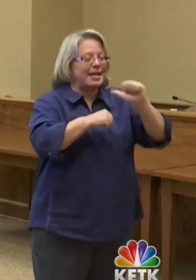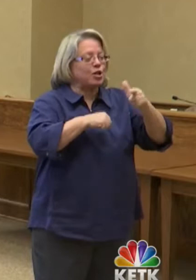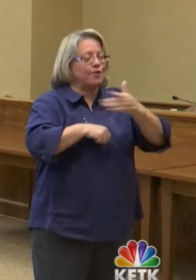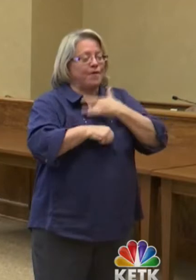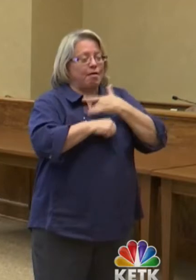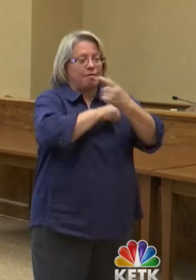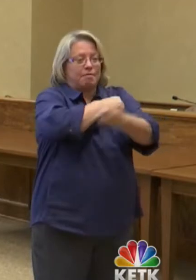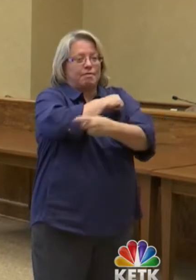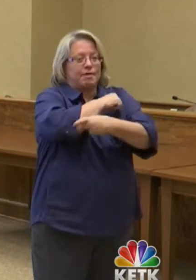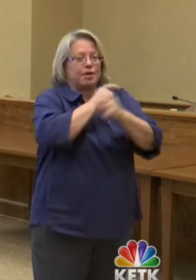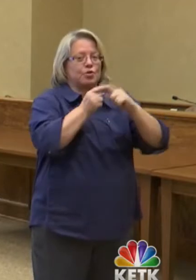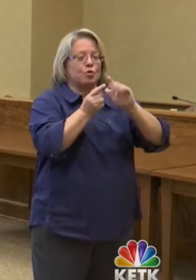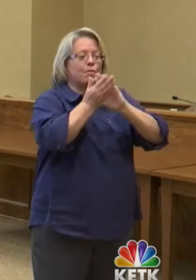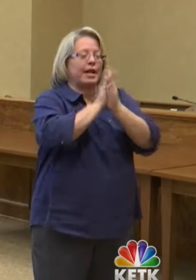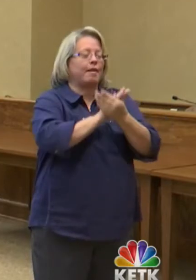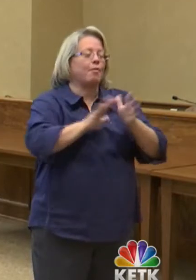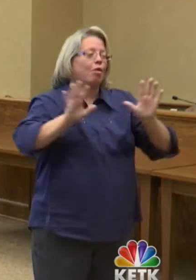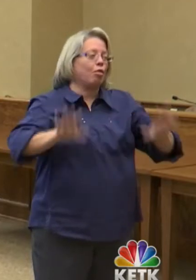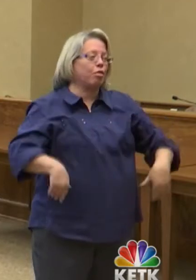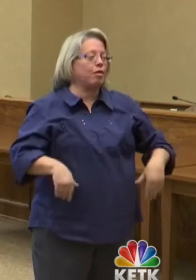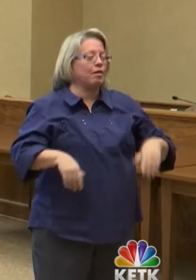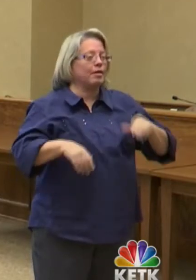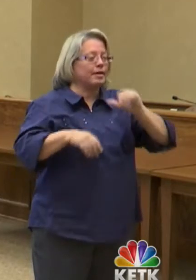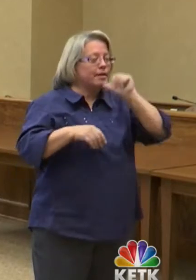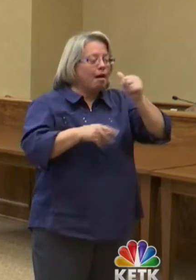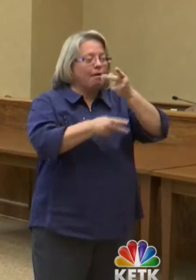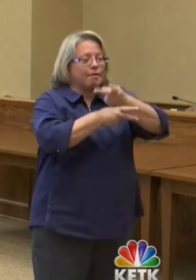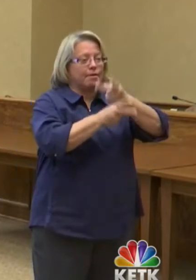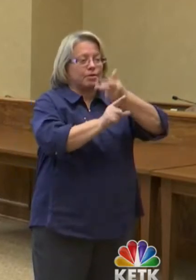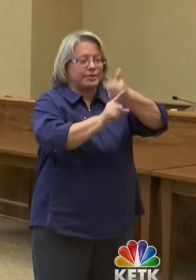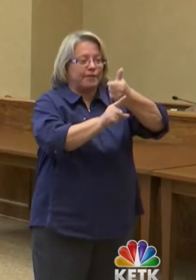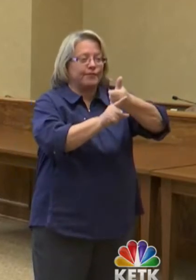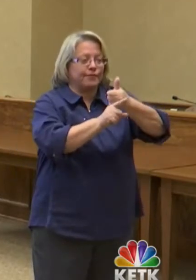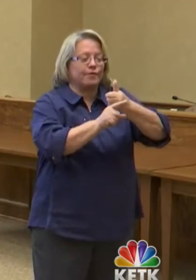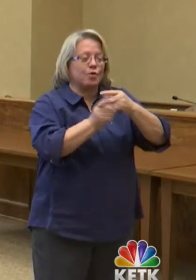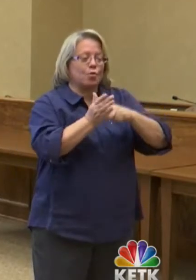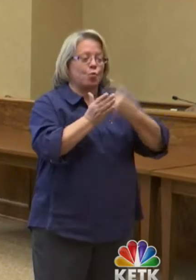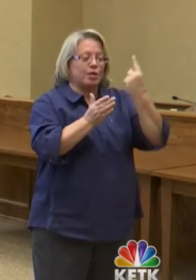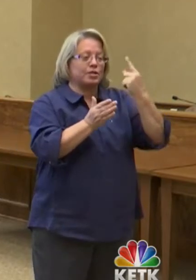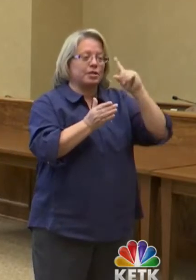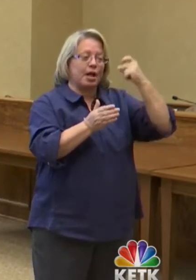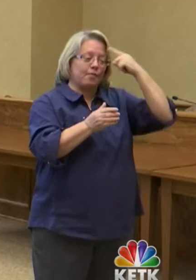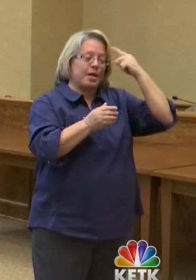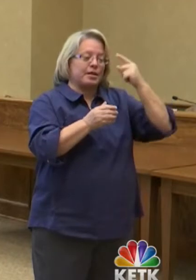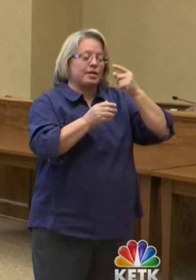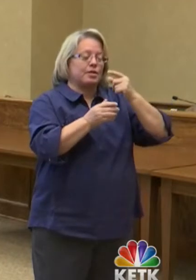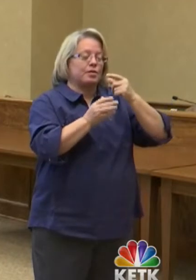THIS FIRST CONCEPT OF DISCIPLINE AND DILIGENCE THESE IDEAS MUST OVERWHELM AND DOMINATE ANY CAN TEMPTATION TO